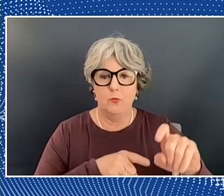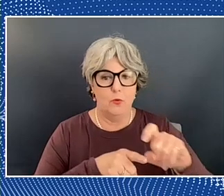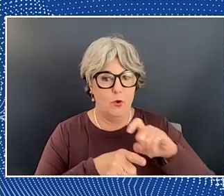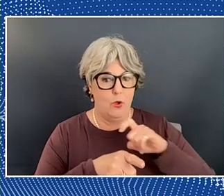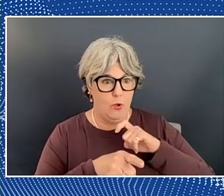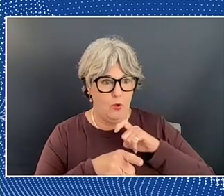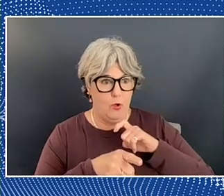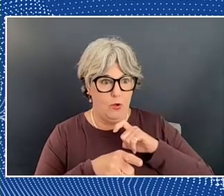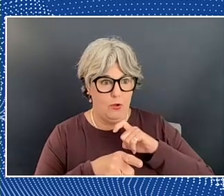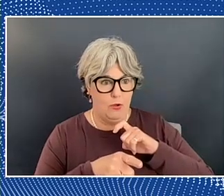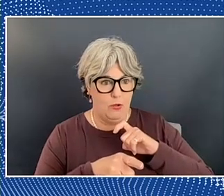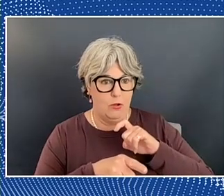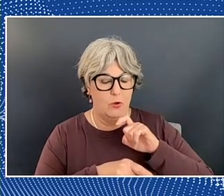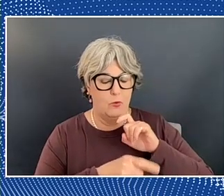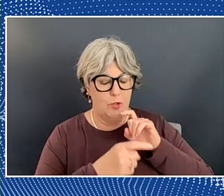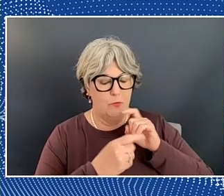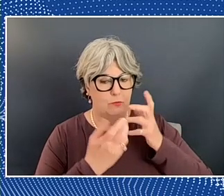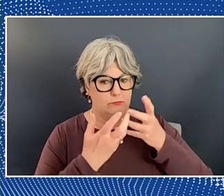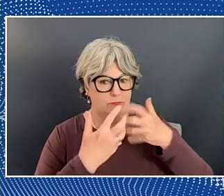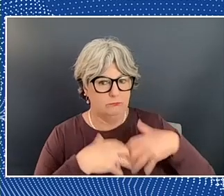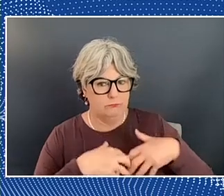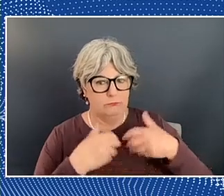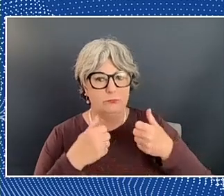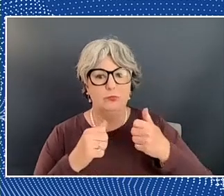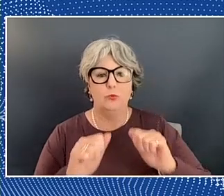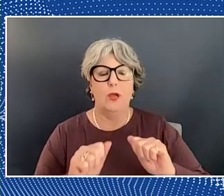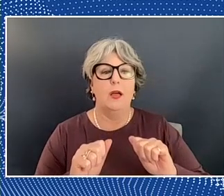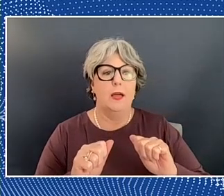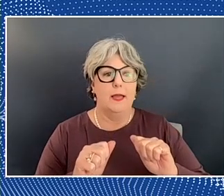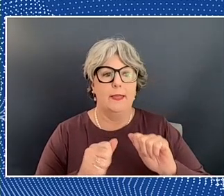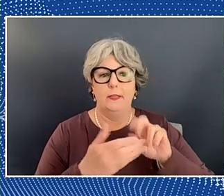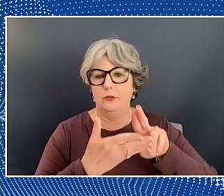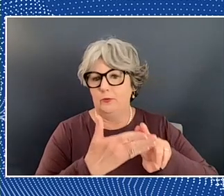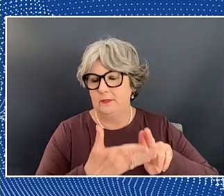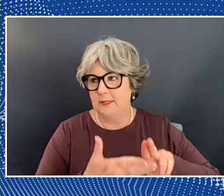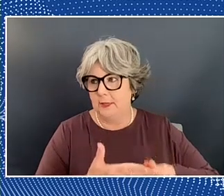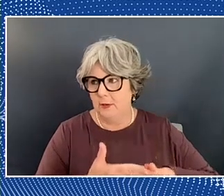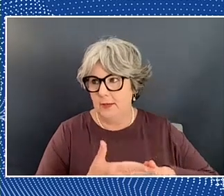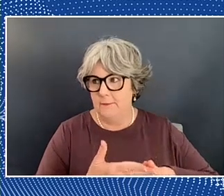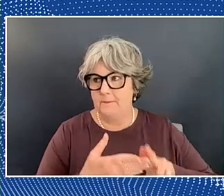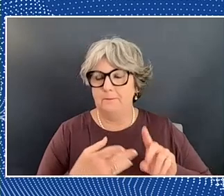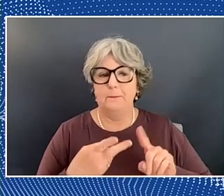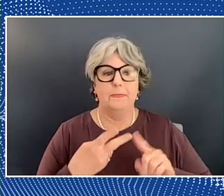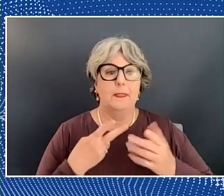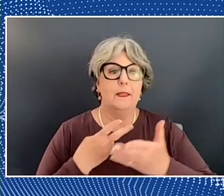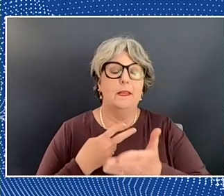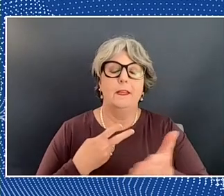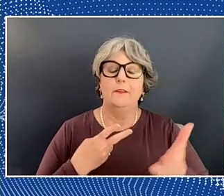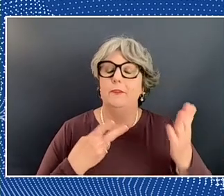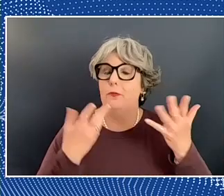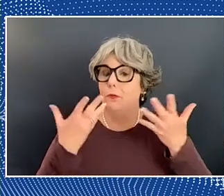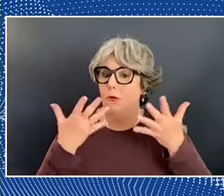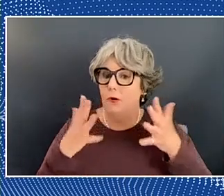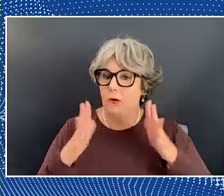e would work to get you in that way. We would ask those who were already slotted